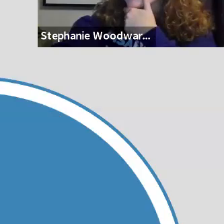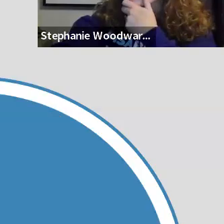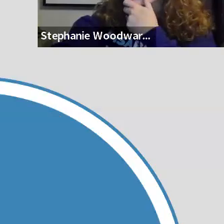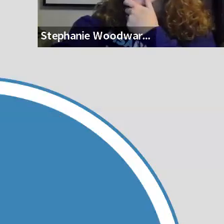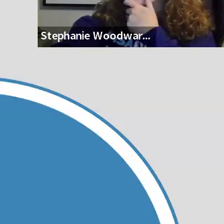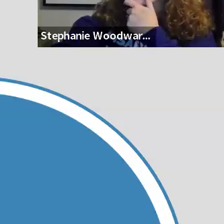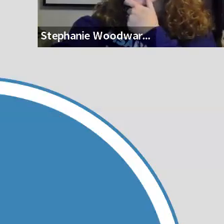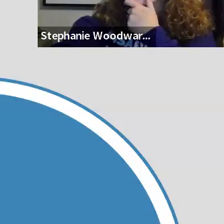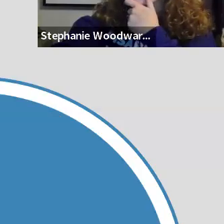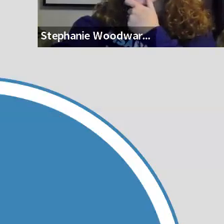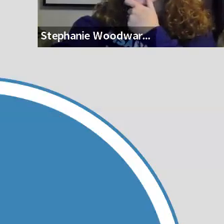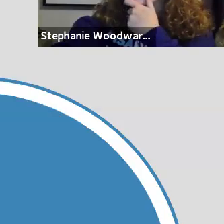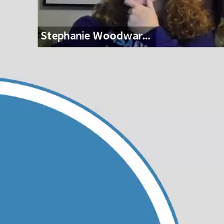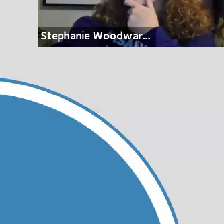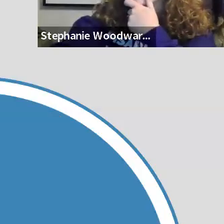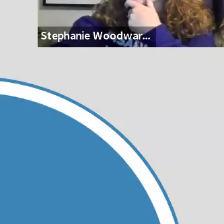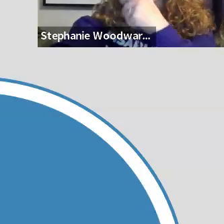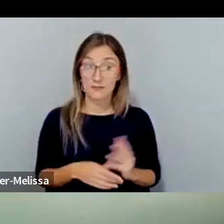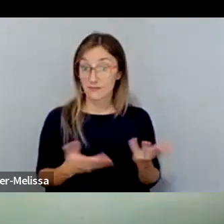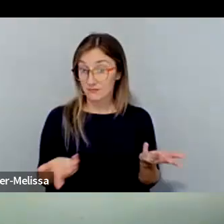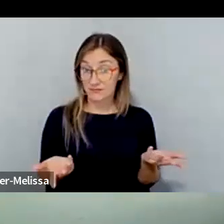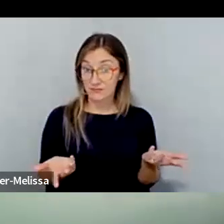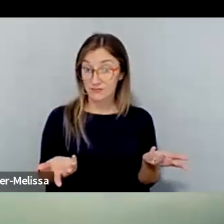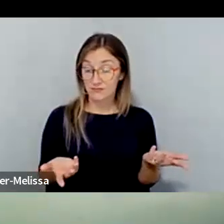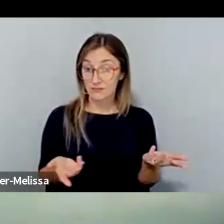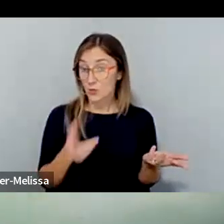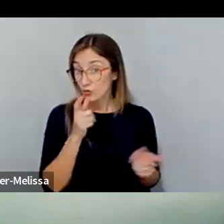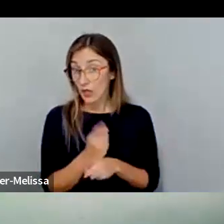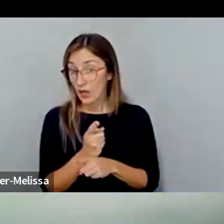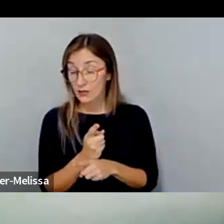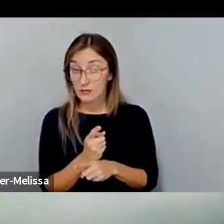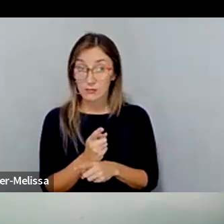would impact the cleanliness of the hospital and may upset some patients.